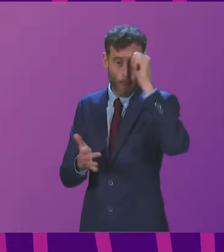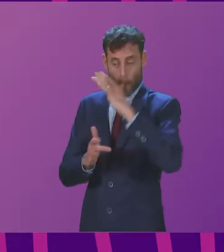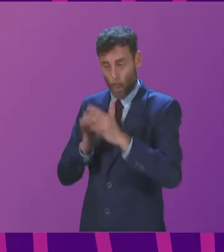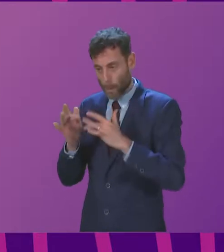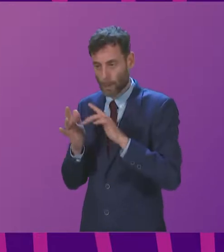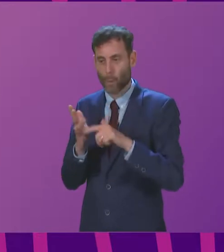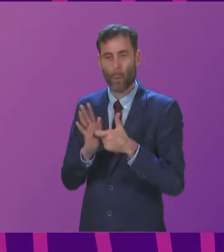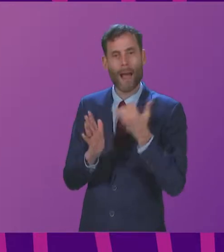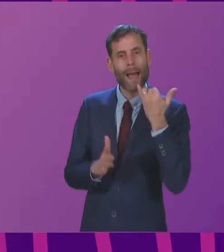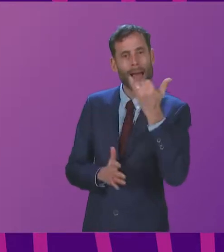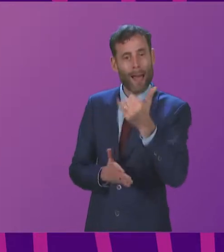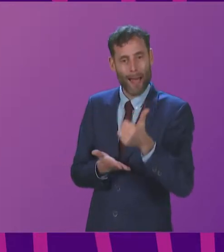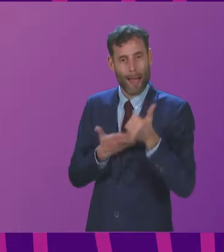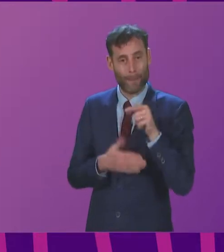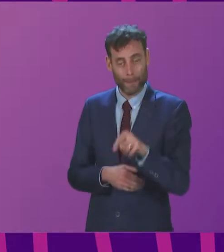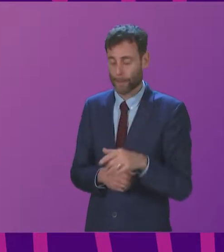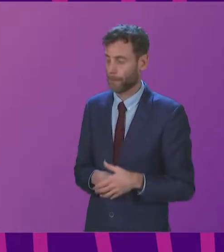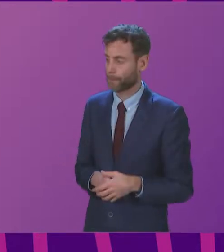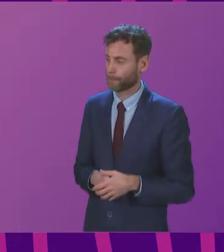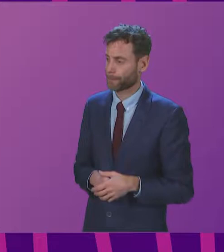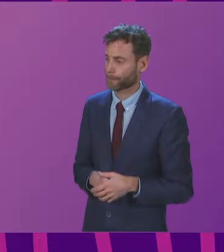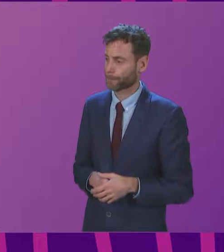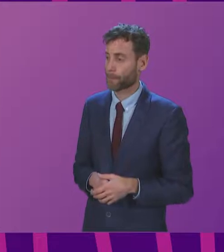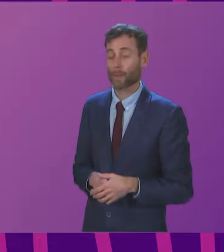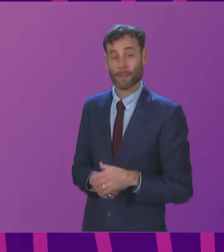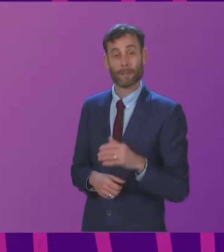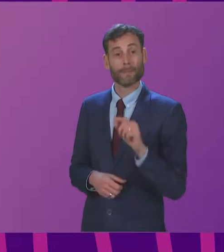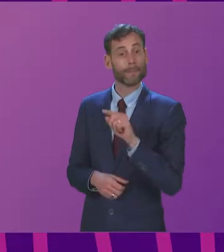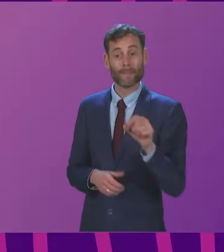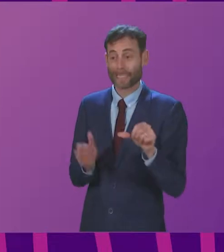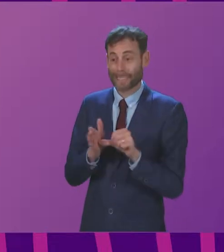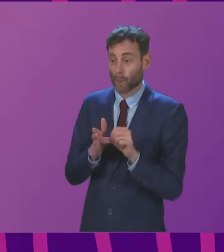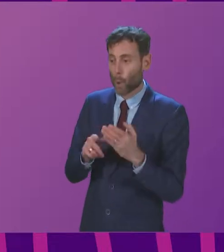difficulty in attending an appointment due to mobility issues can contact the NHS Lothian